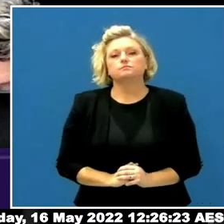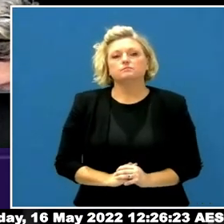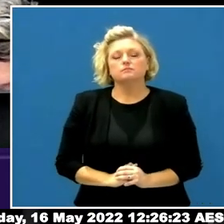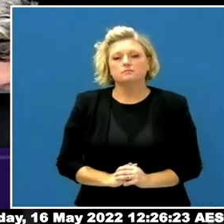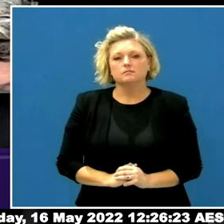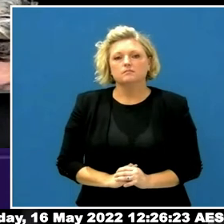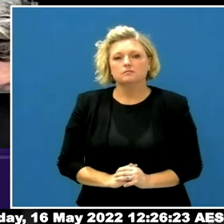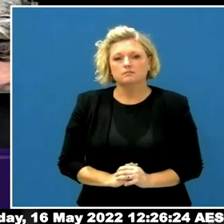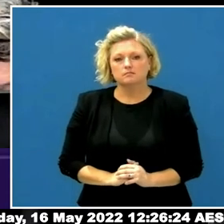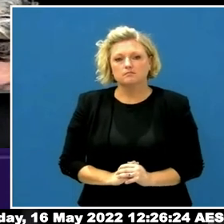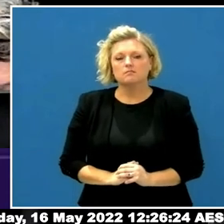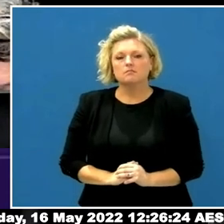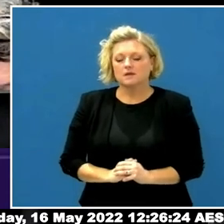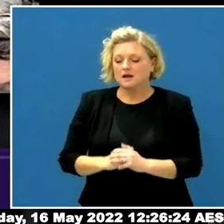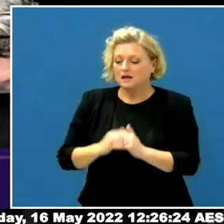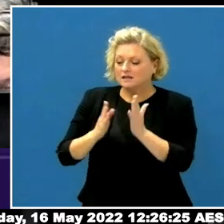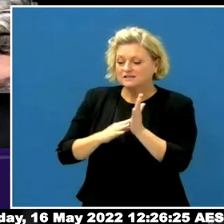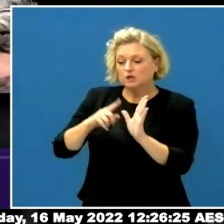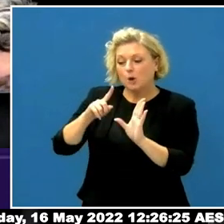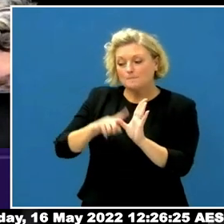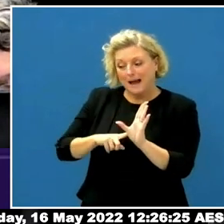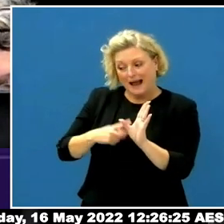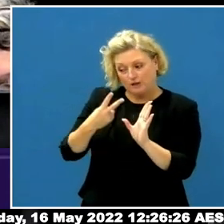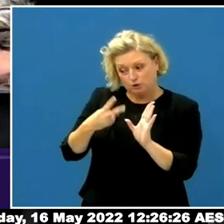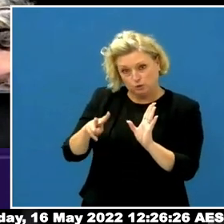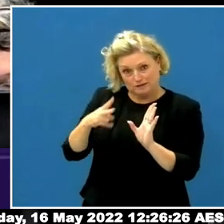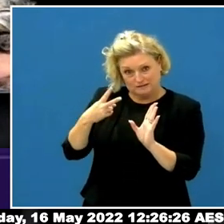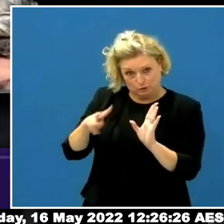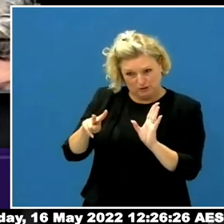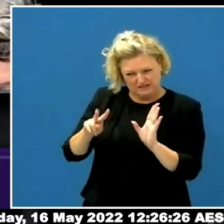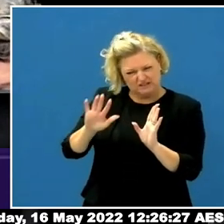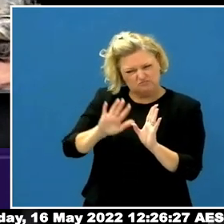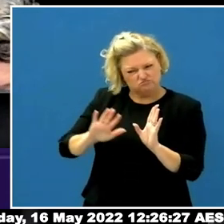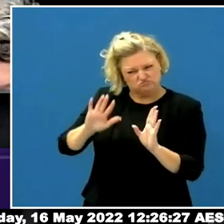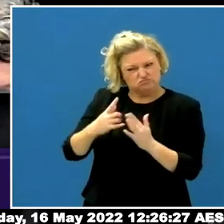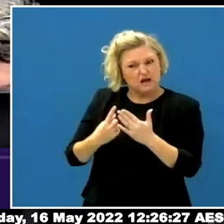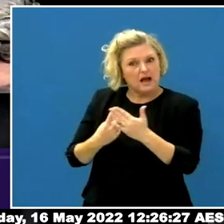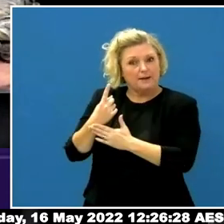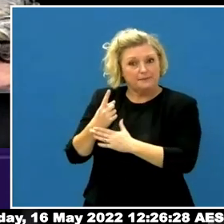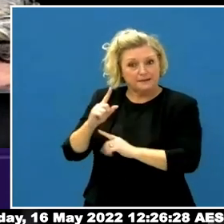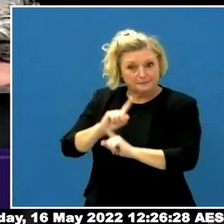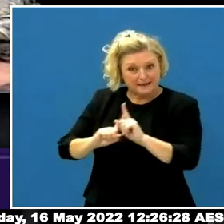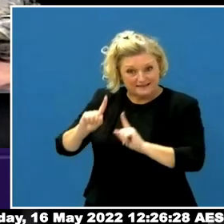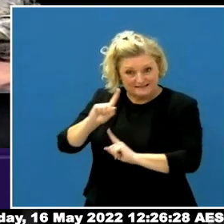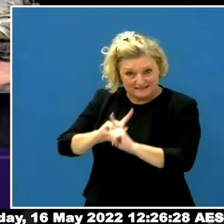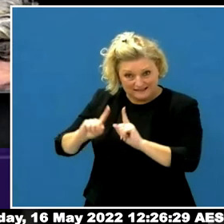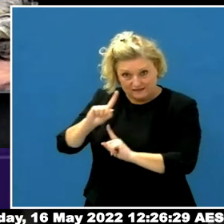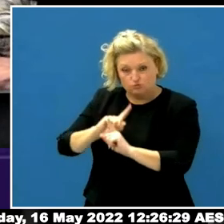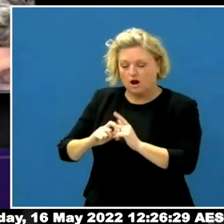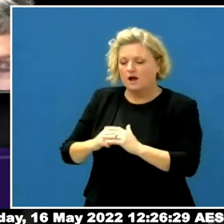you, was May 2020, only about two weeks after - Yes. MR FOGARTY: - you were told what had happened.